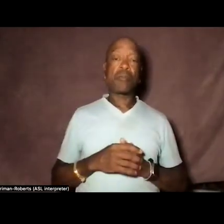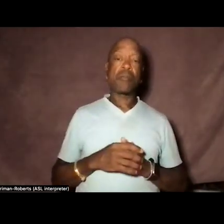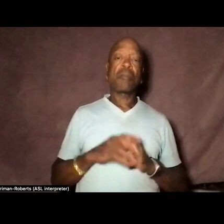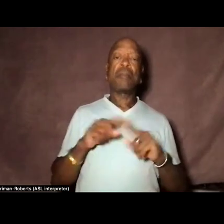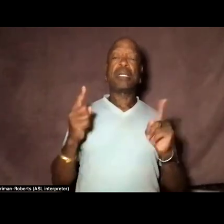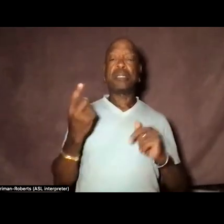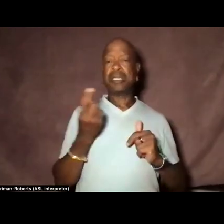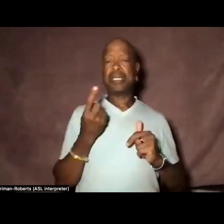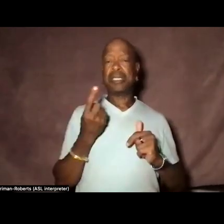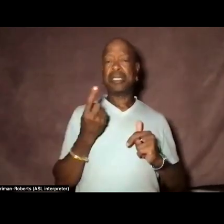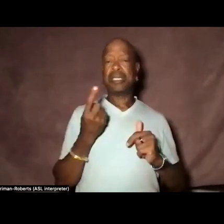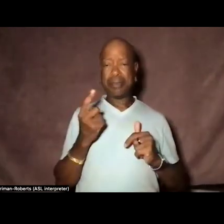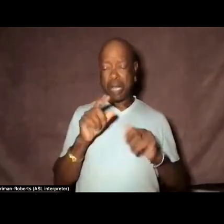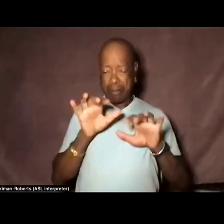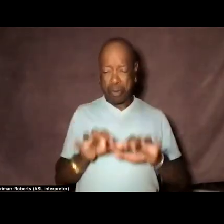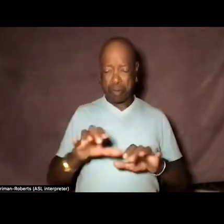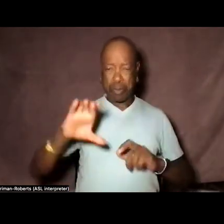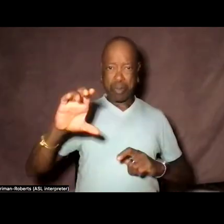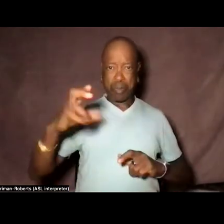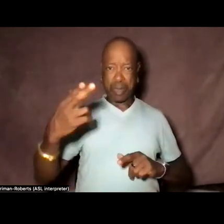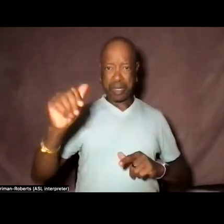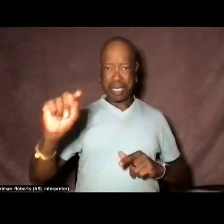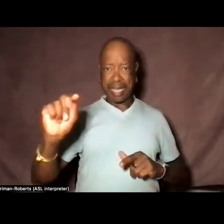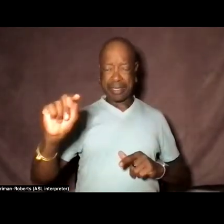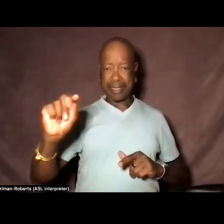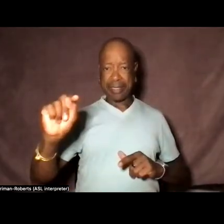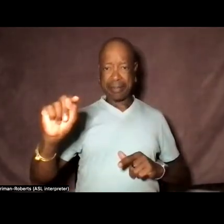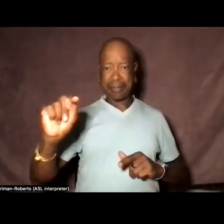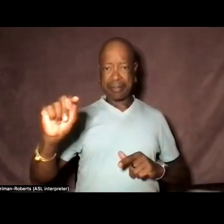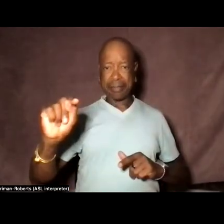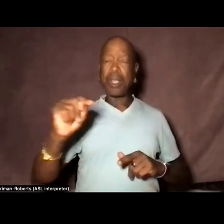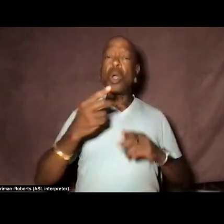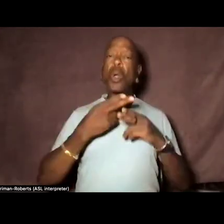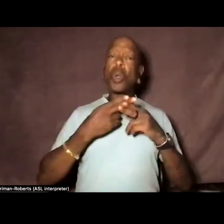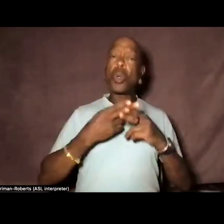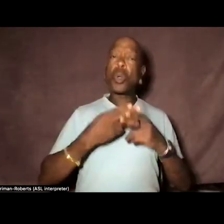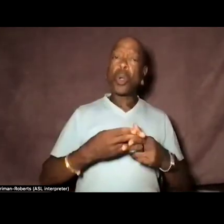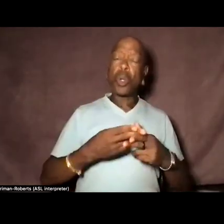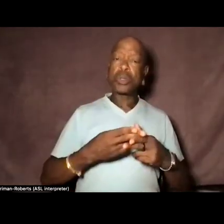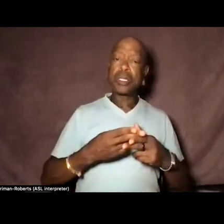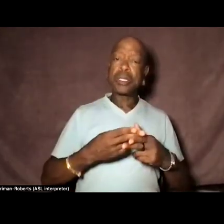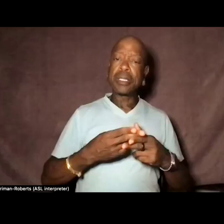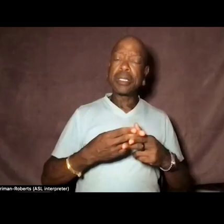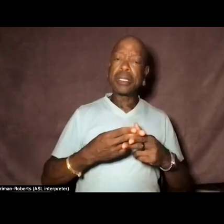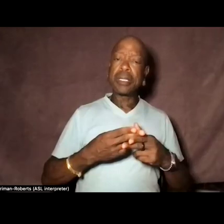put in the chat earlier uh amazing zine called mask up we need you in that there's a quote from